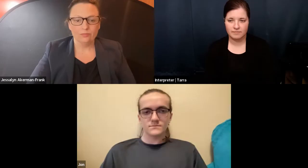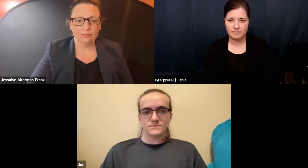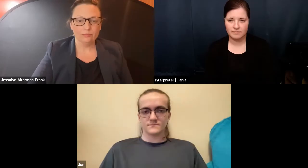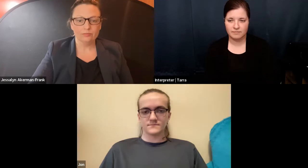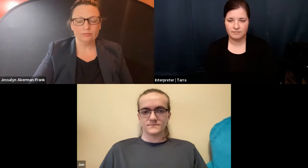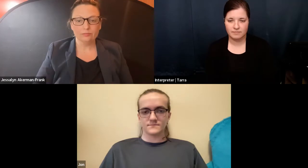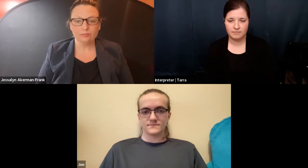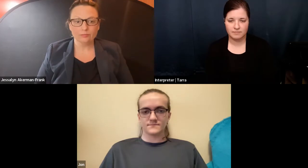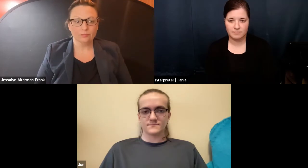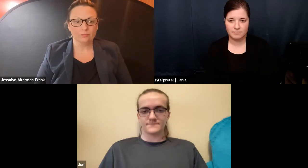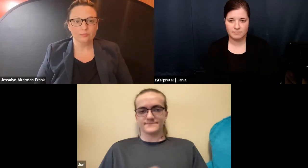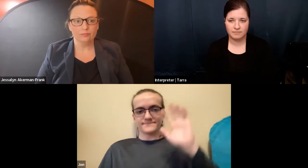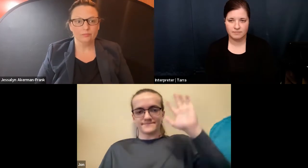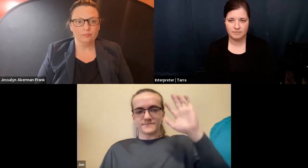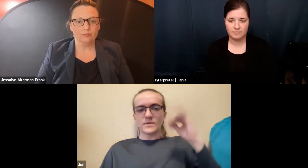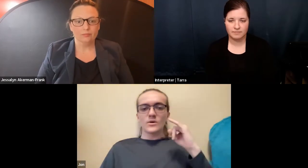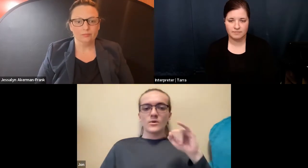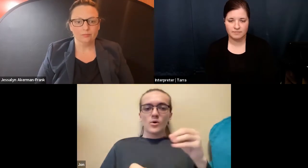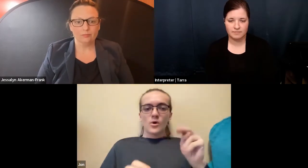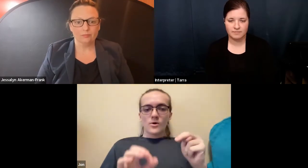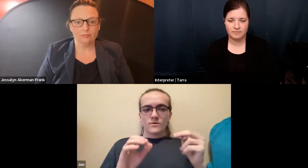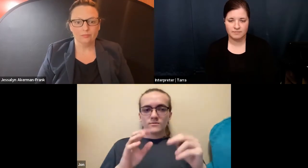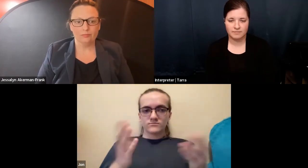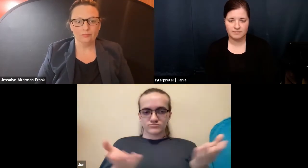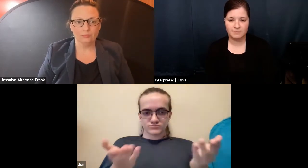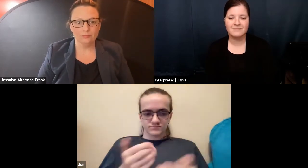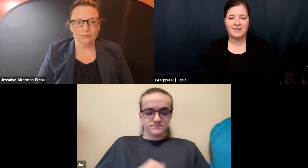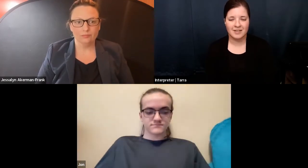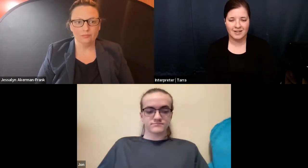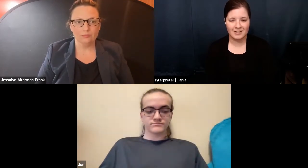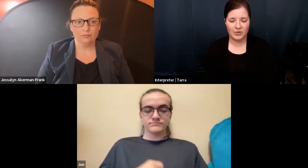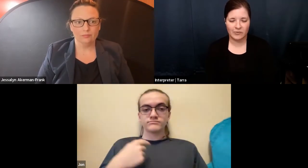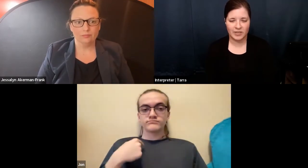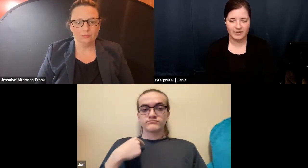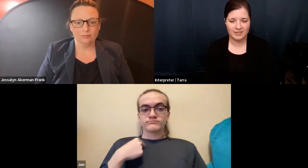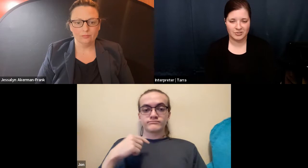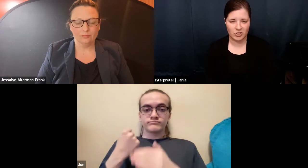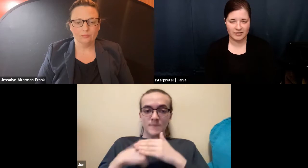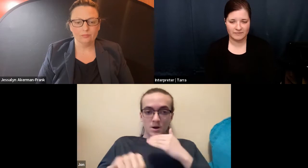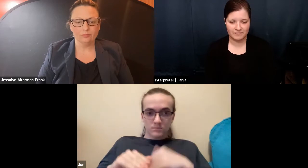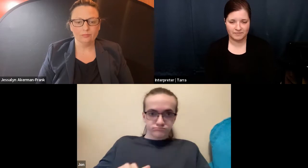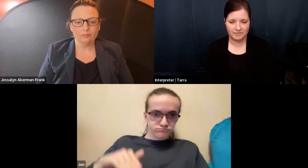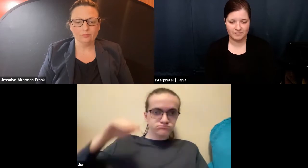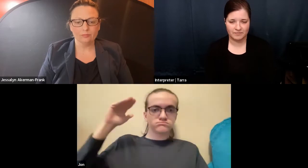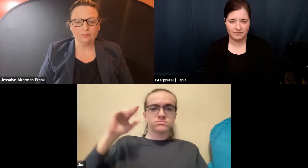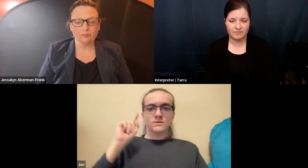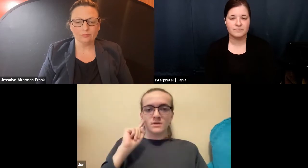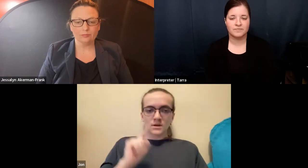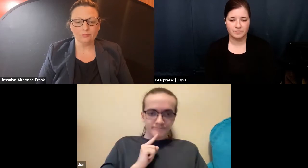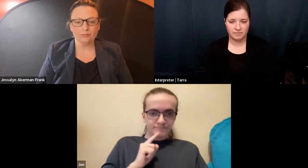Just a moment, please. Jon: Hello, everybody.